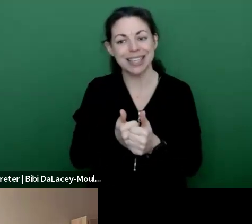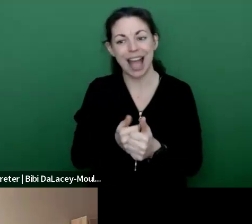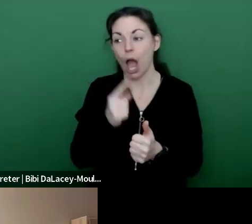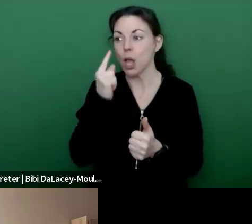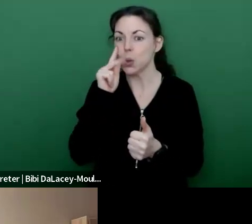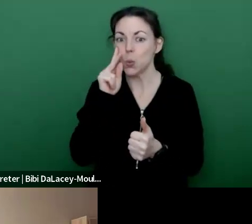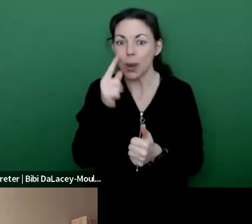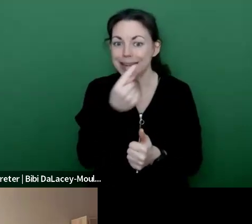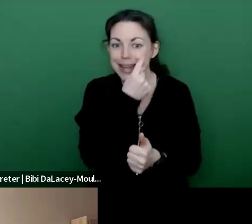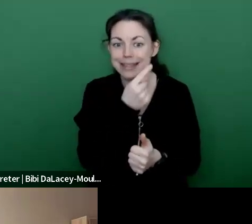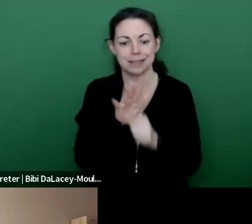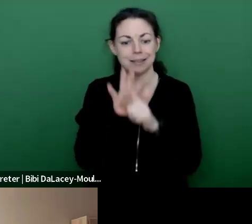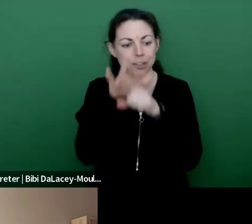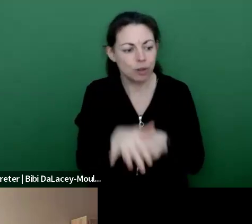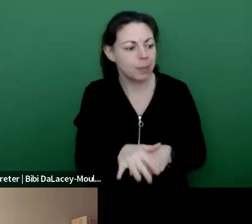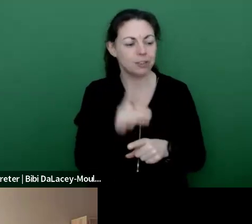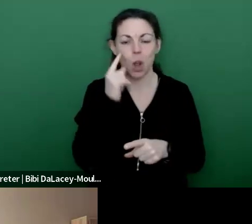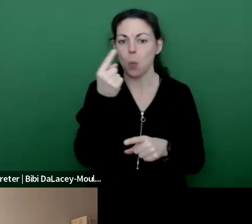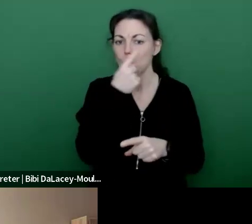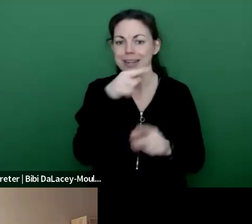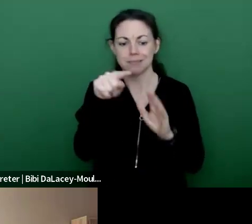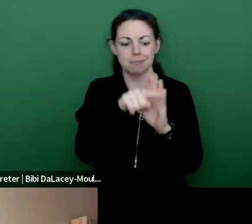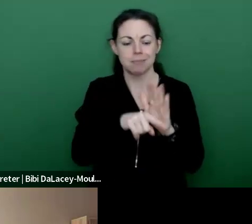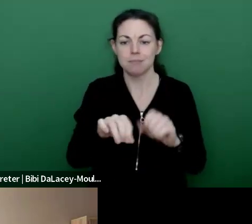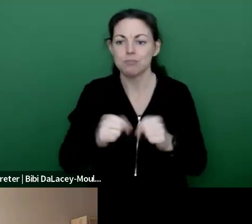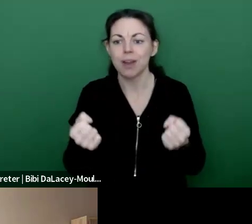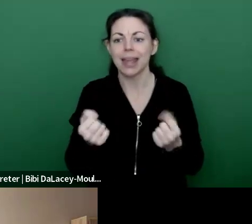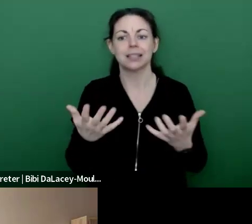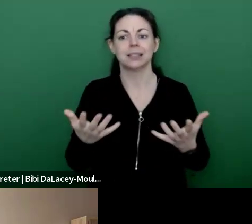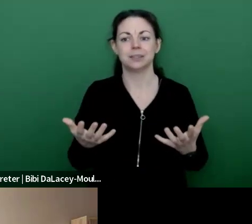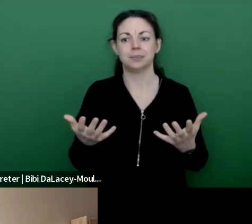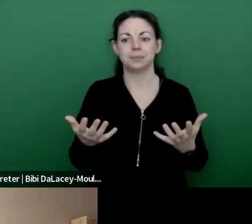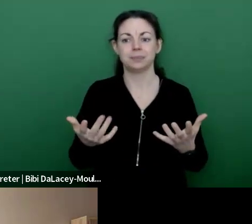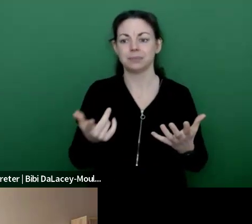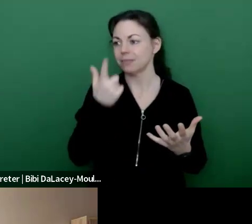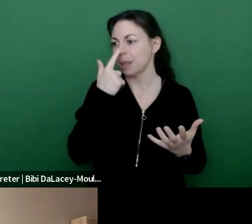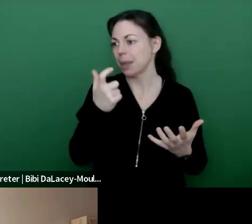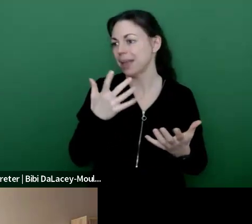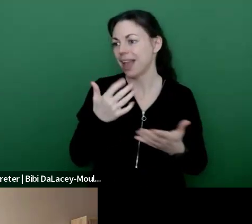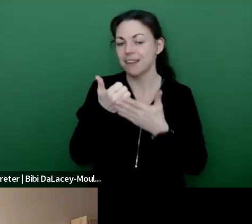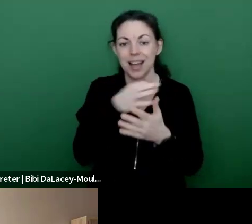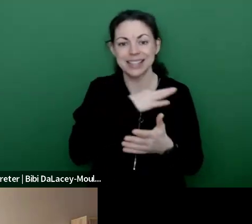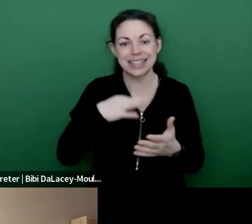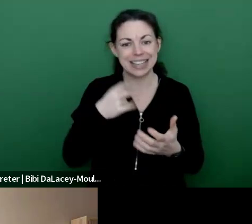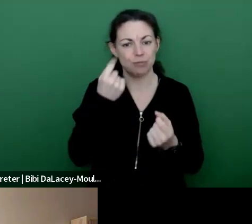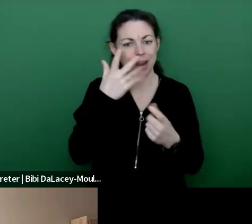whether at a volunteer advice clinic for people facing discrimination, or whether I was volunteering on a helpline for people who'd